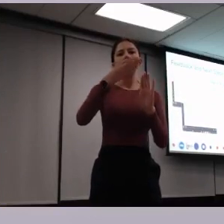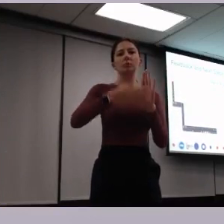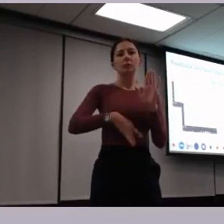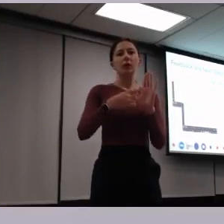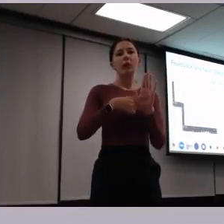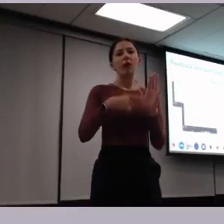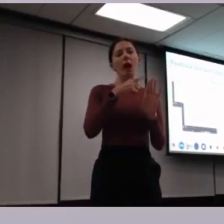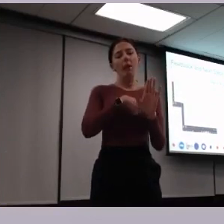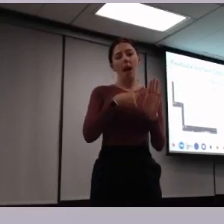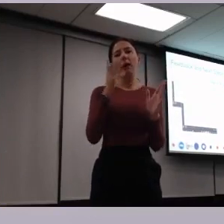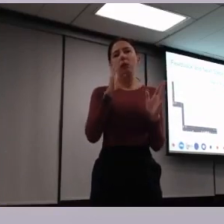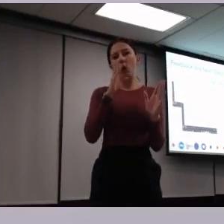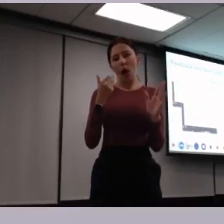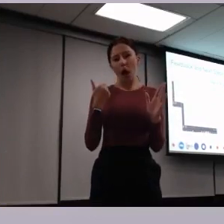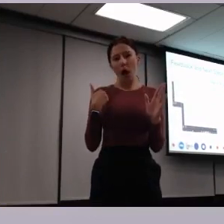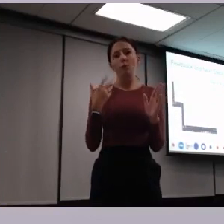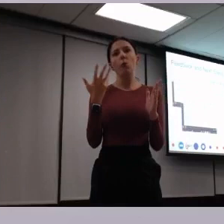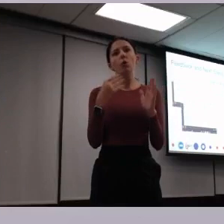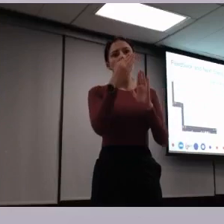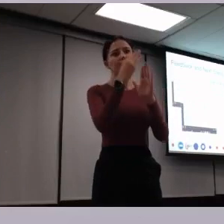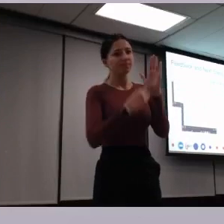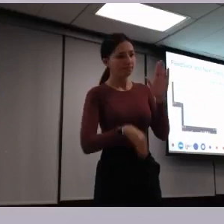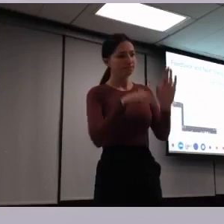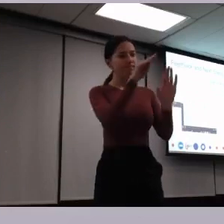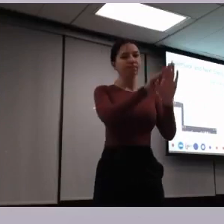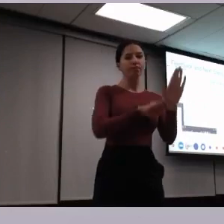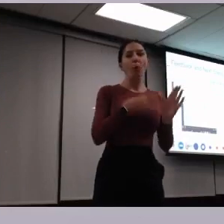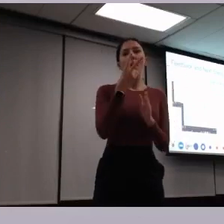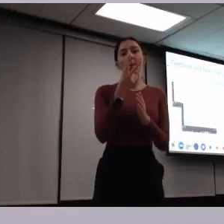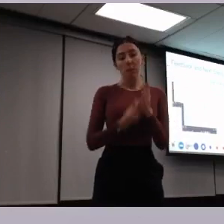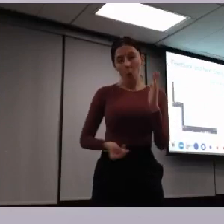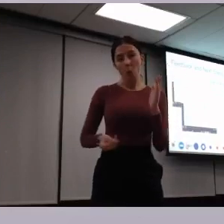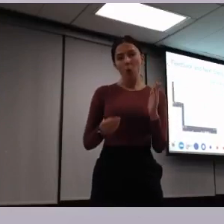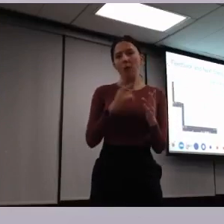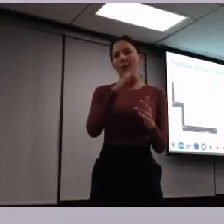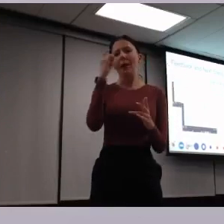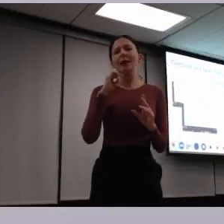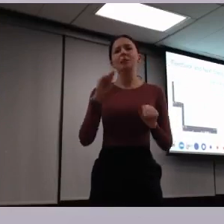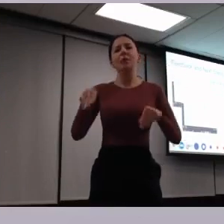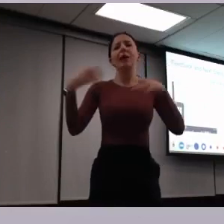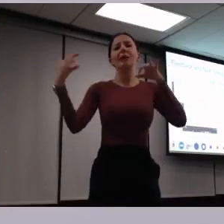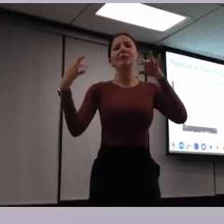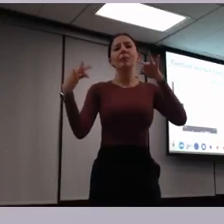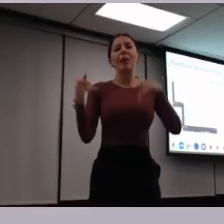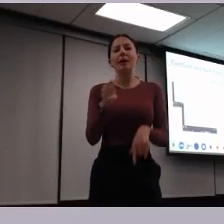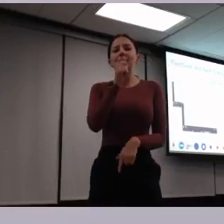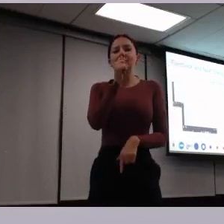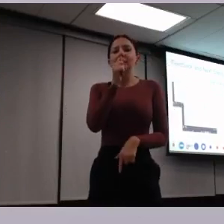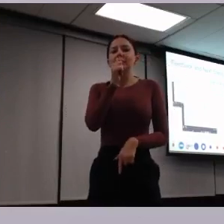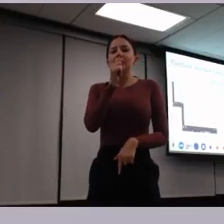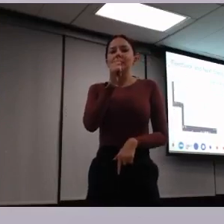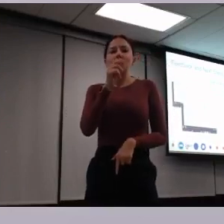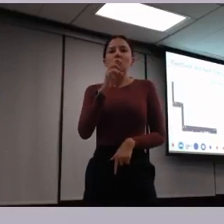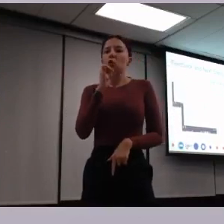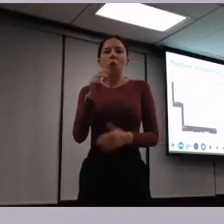feedback, feedback and honest anonymously. And please drop those in the box before you leave